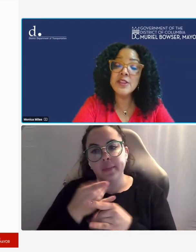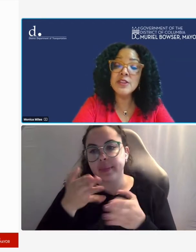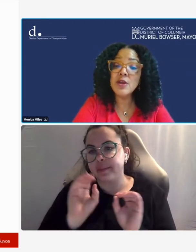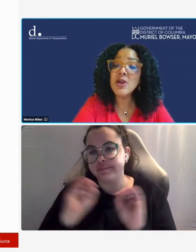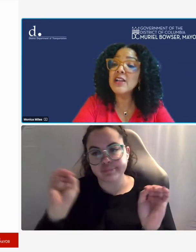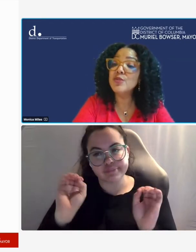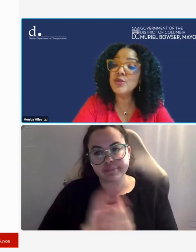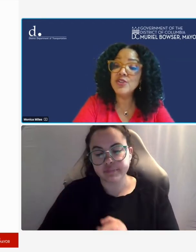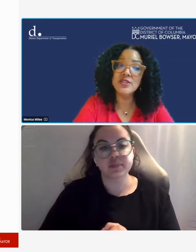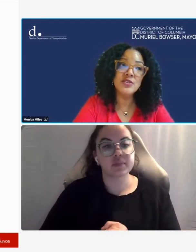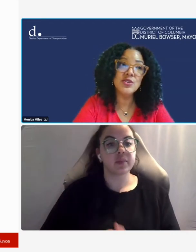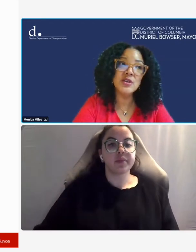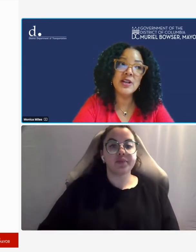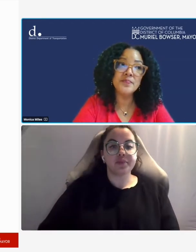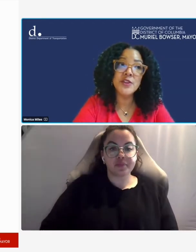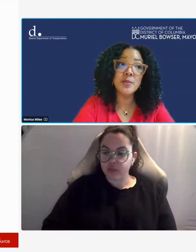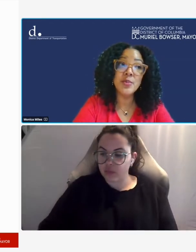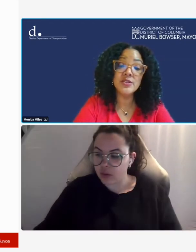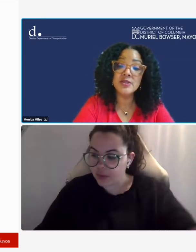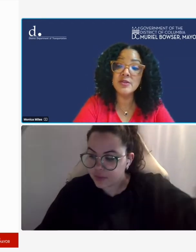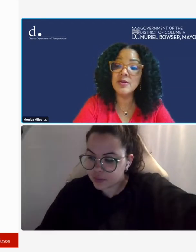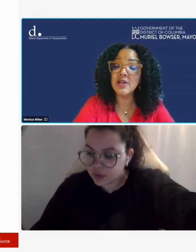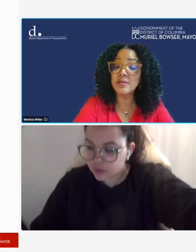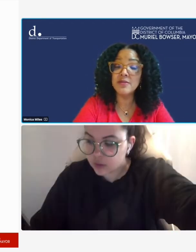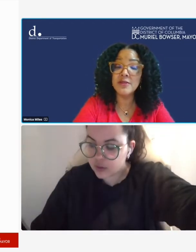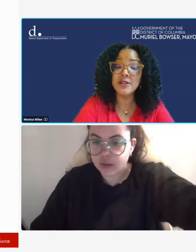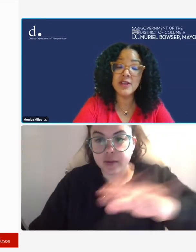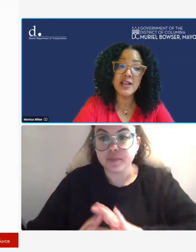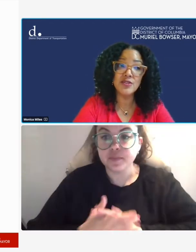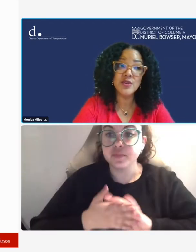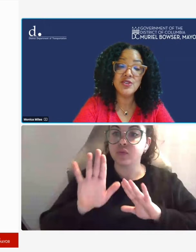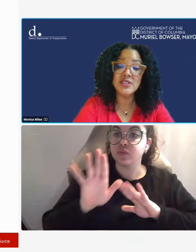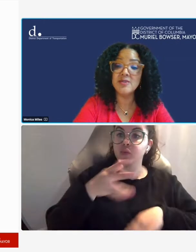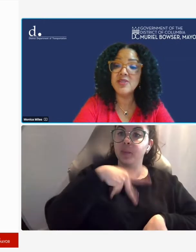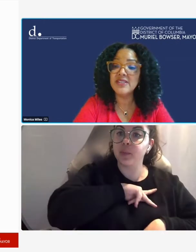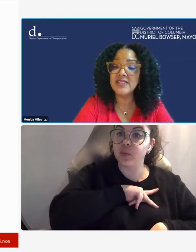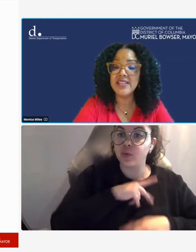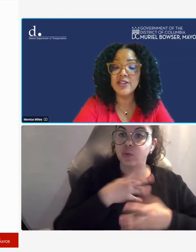no contributions your um your personal um you know the contributions and the businesses that you the